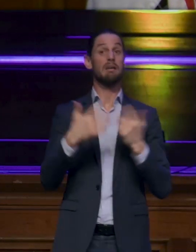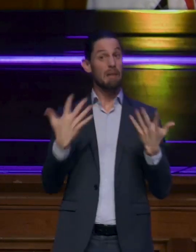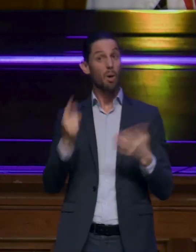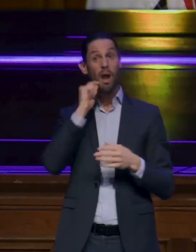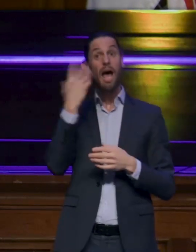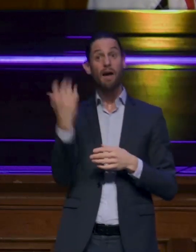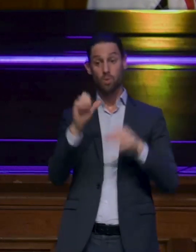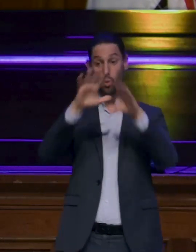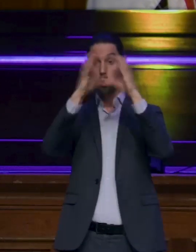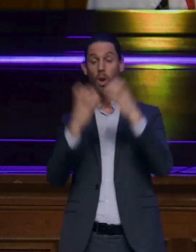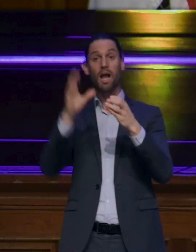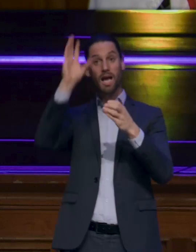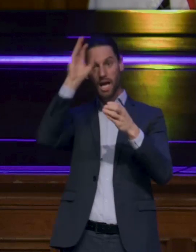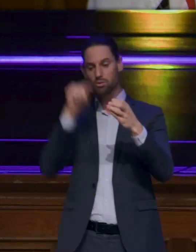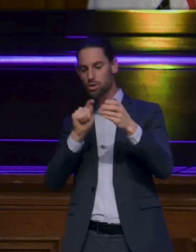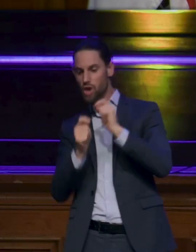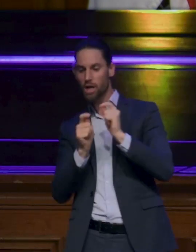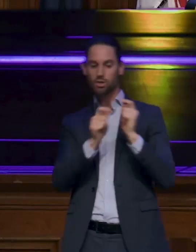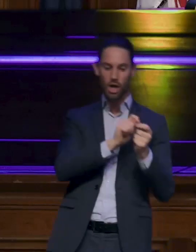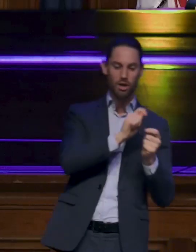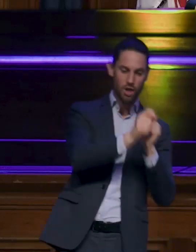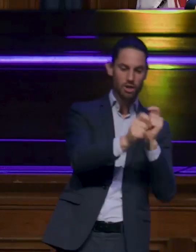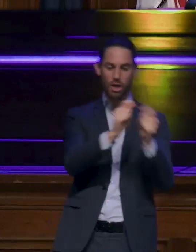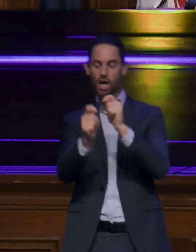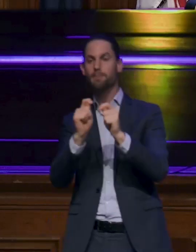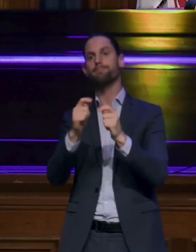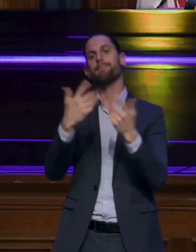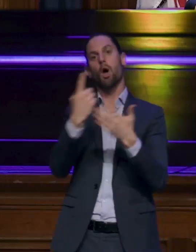going to take civil society to keep pushing for it I never run over time I'm